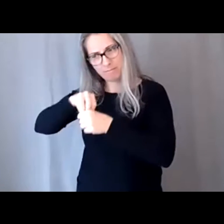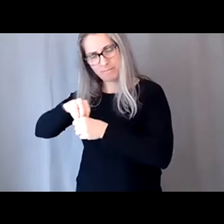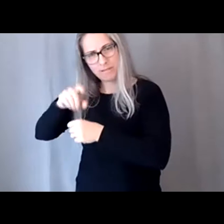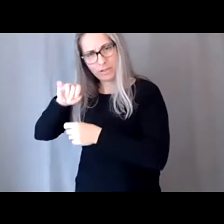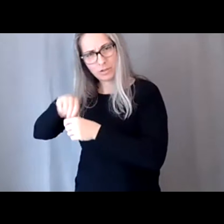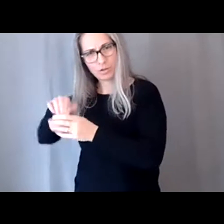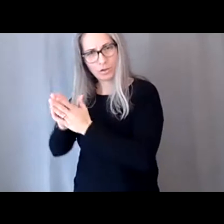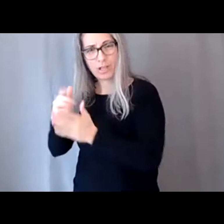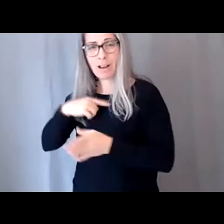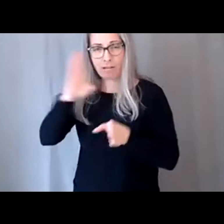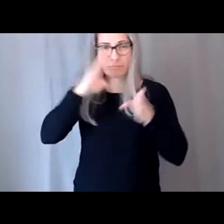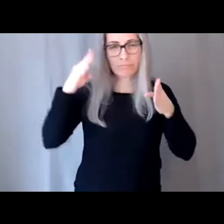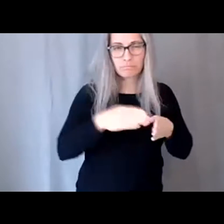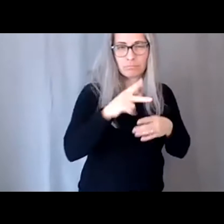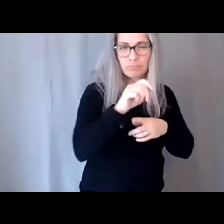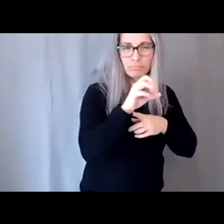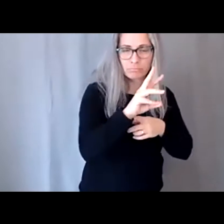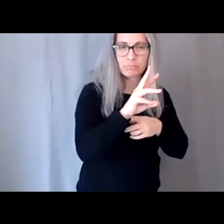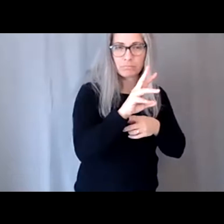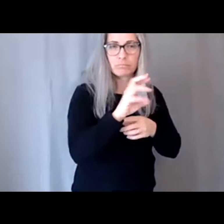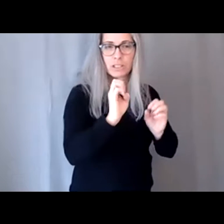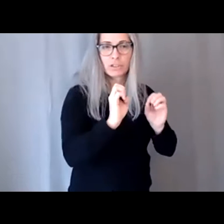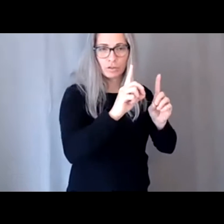support worker education partly because of